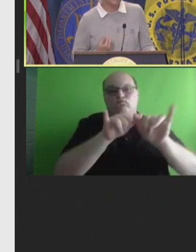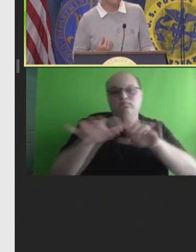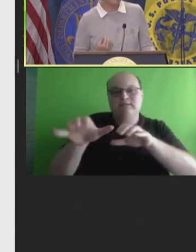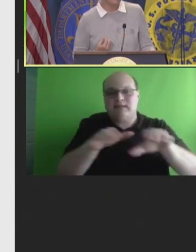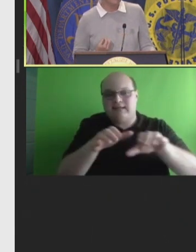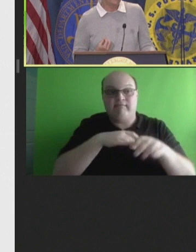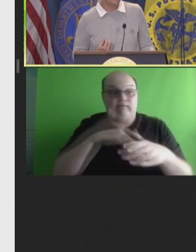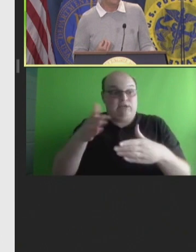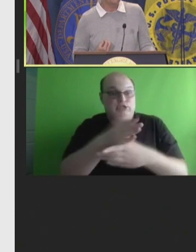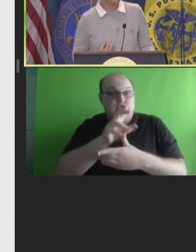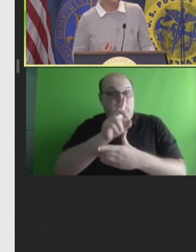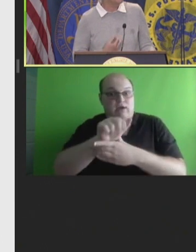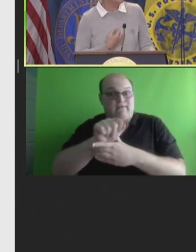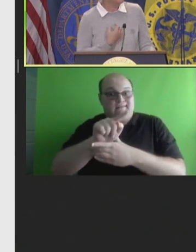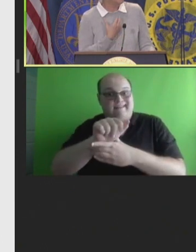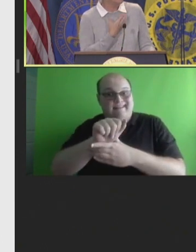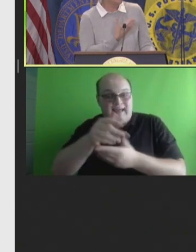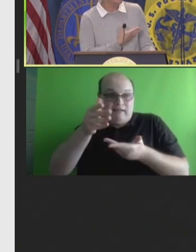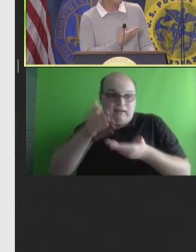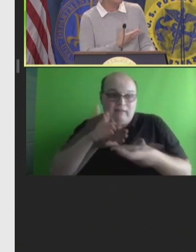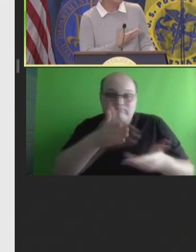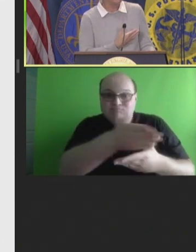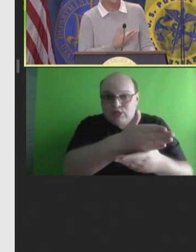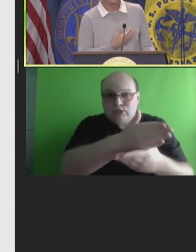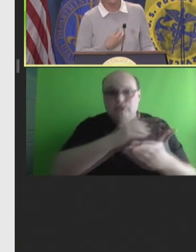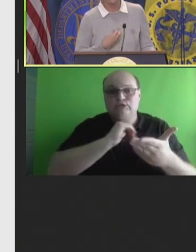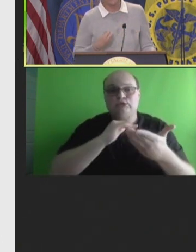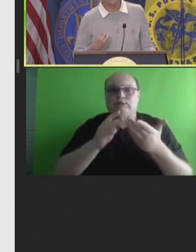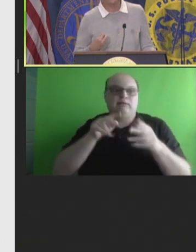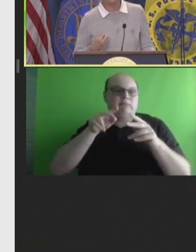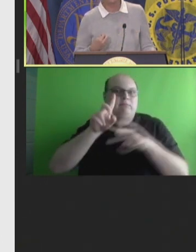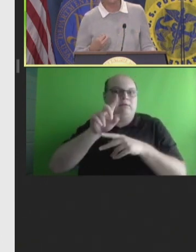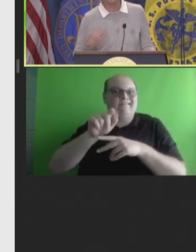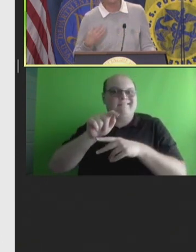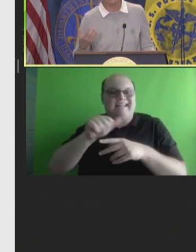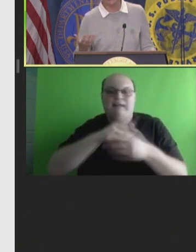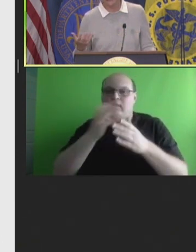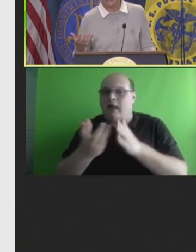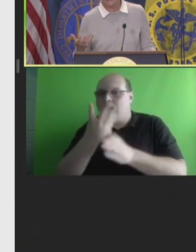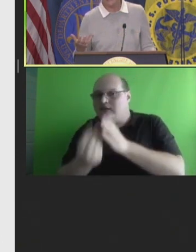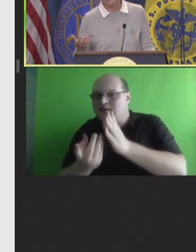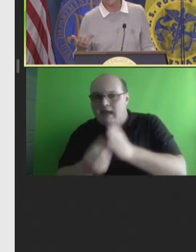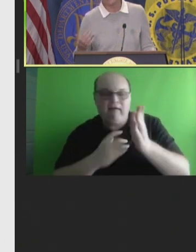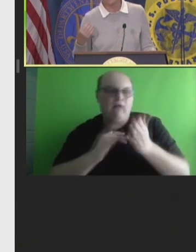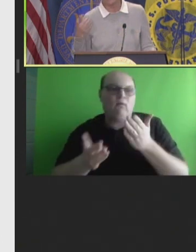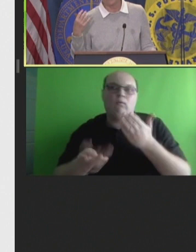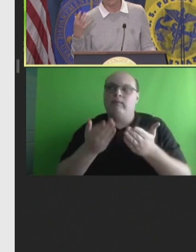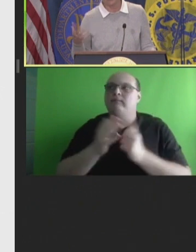looking at data where there might be vaccine deserts, where they might need to increase